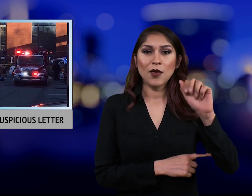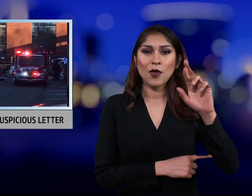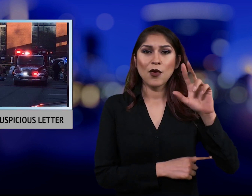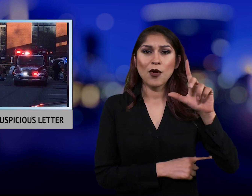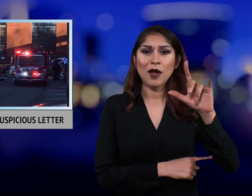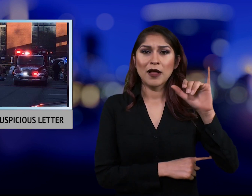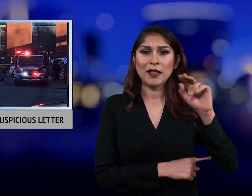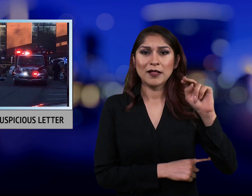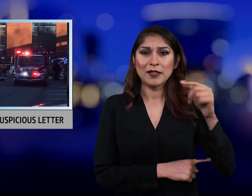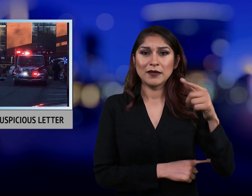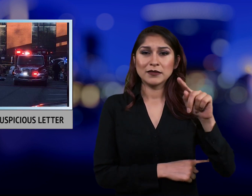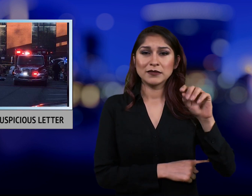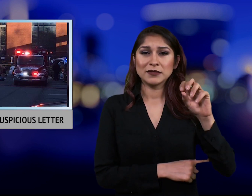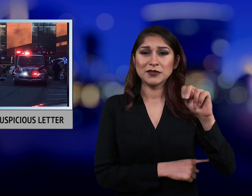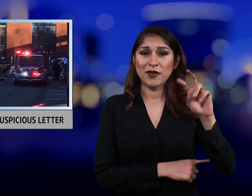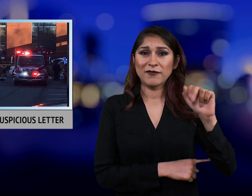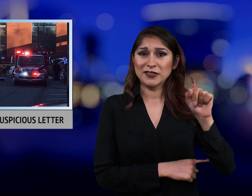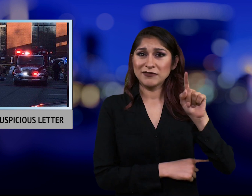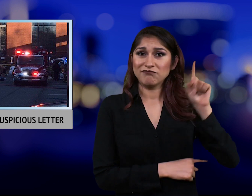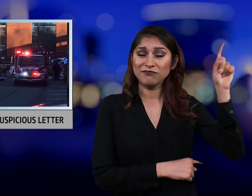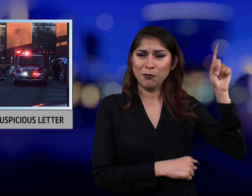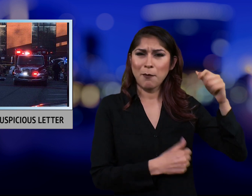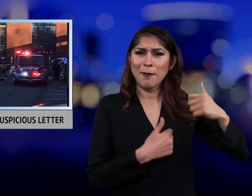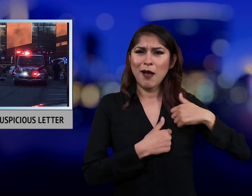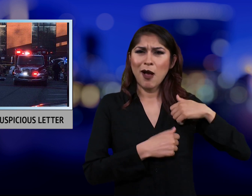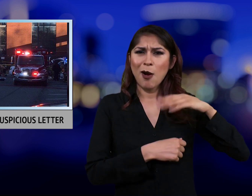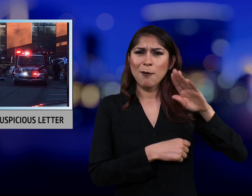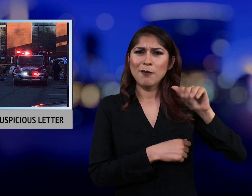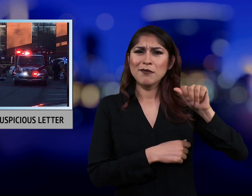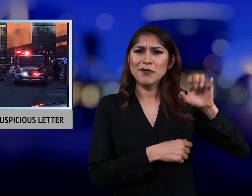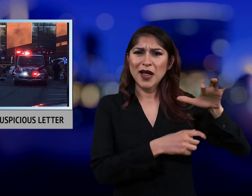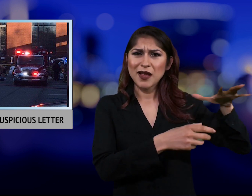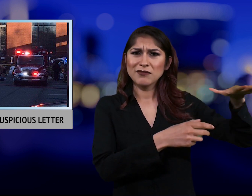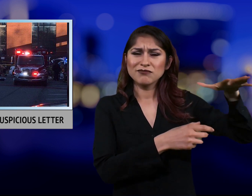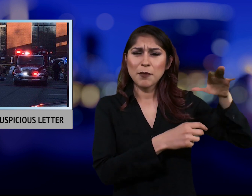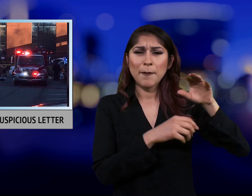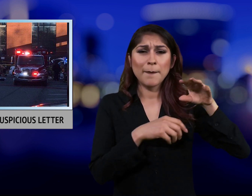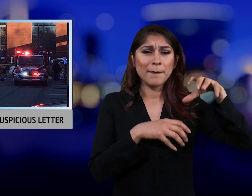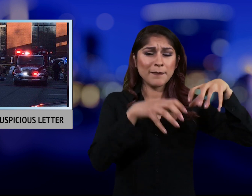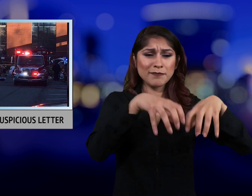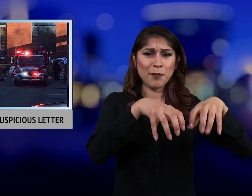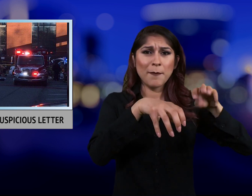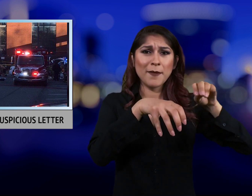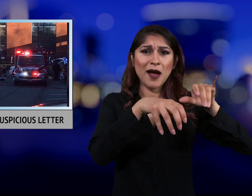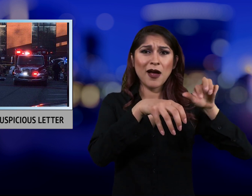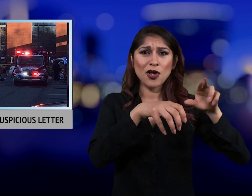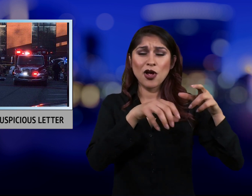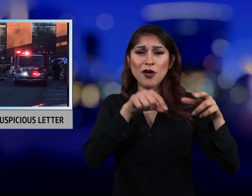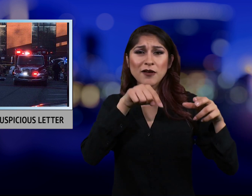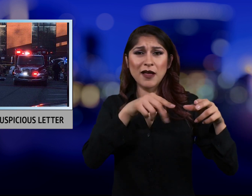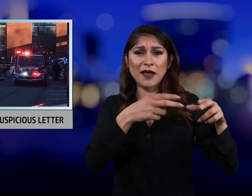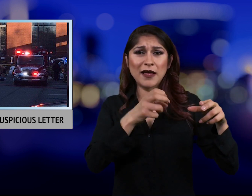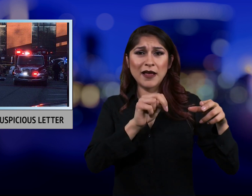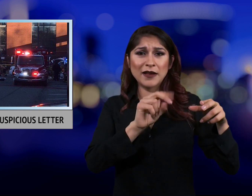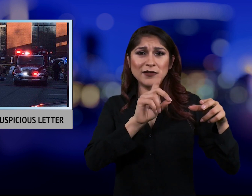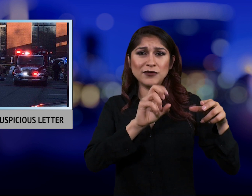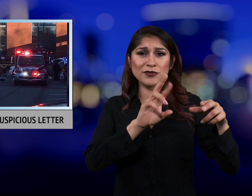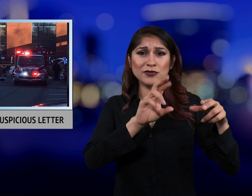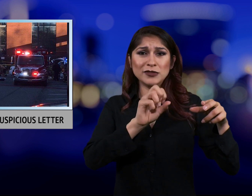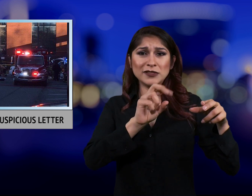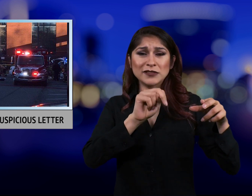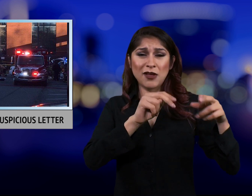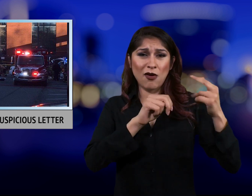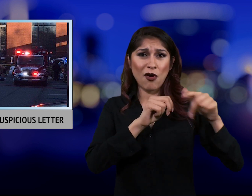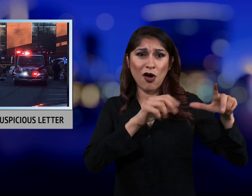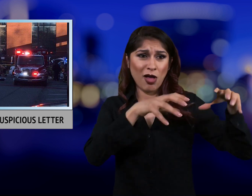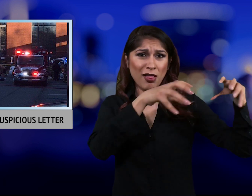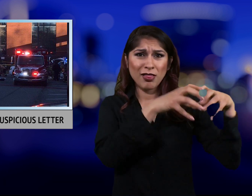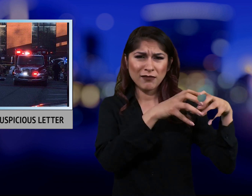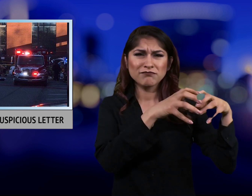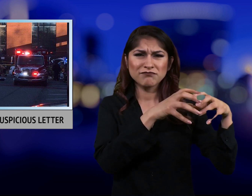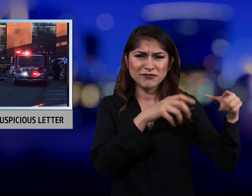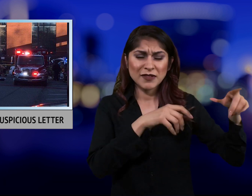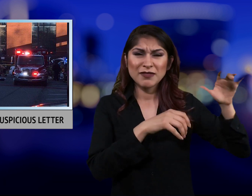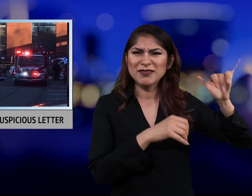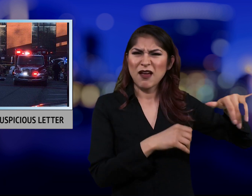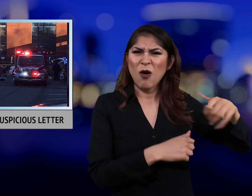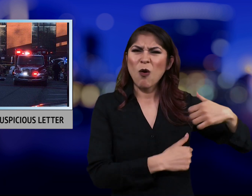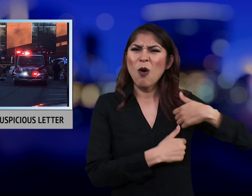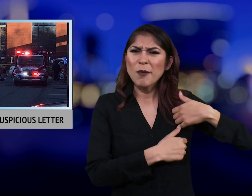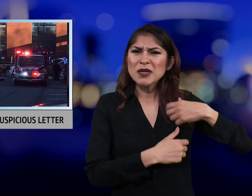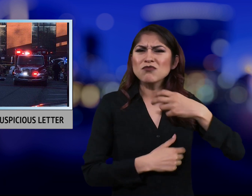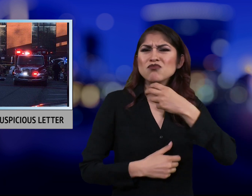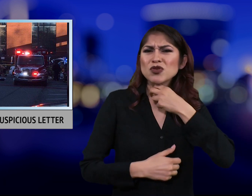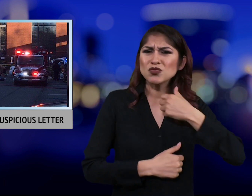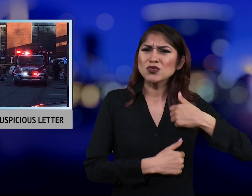Fire officials say 11 people became ill after coming in contact with a suspicious letter